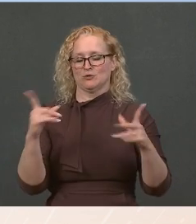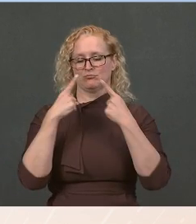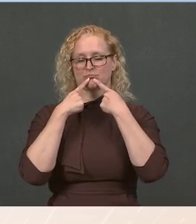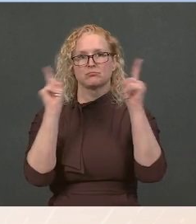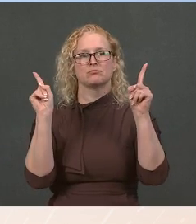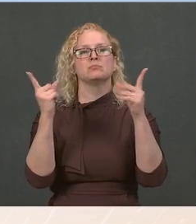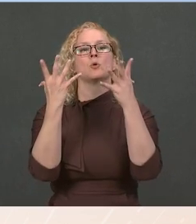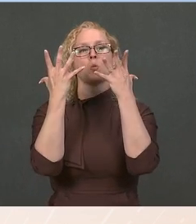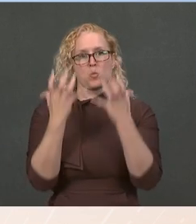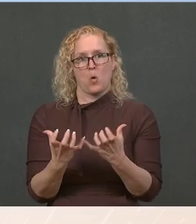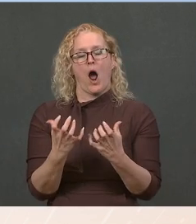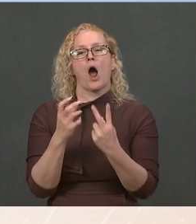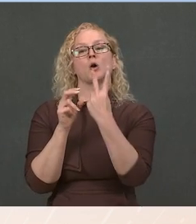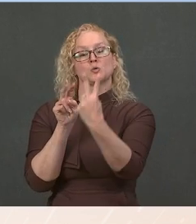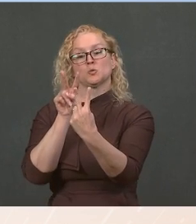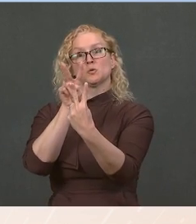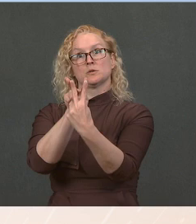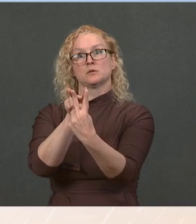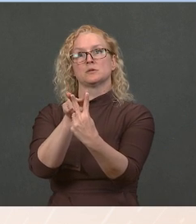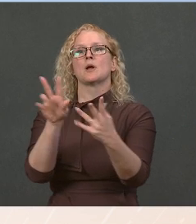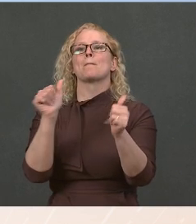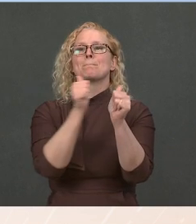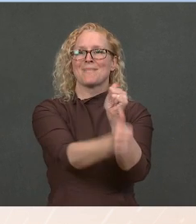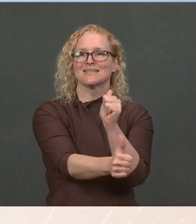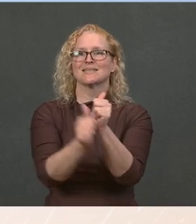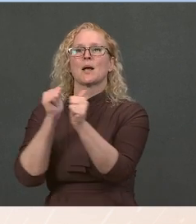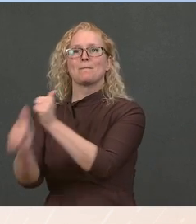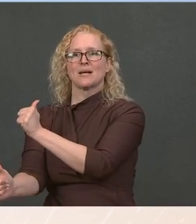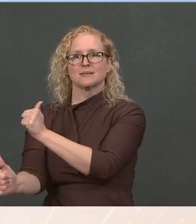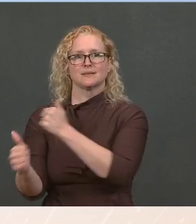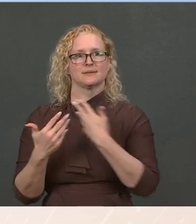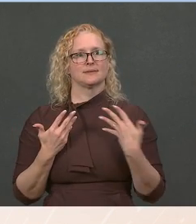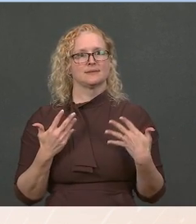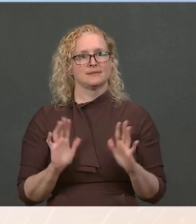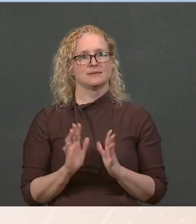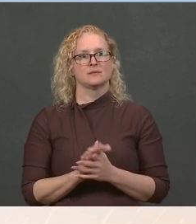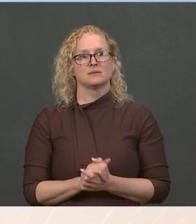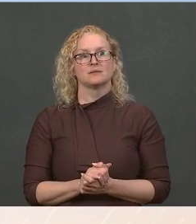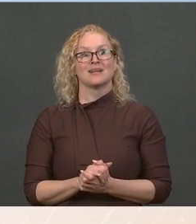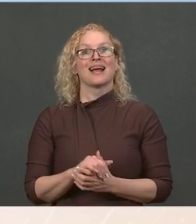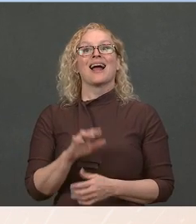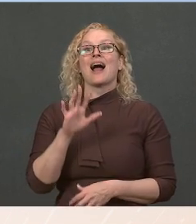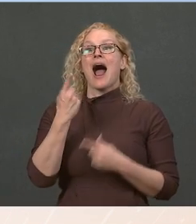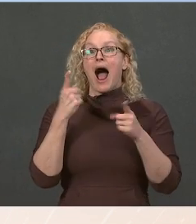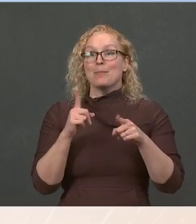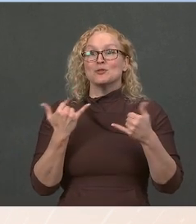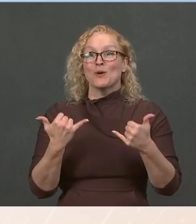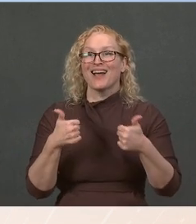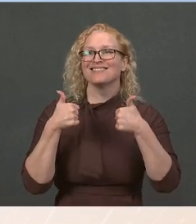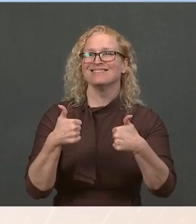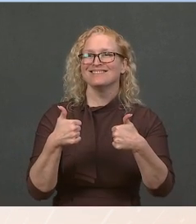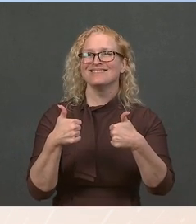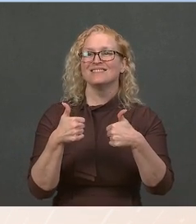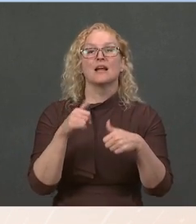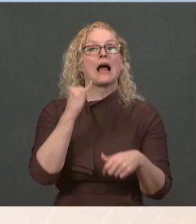You know, if it's today, that's wonderful. That's great. Because, by moving them forward, we are making sure that we're taking action for the American public.